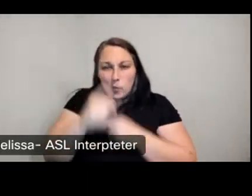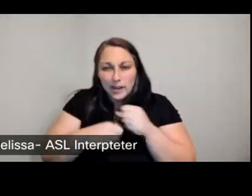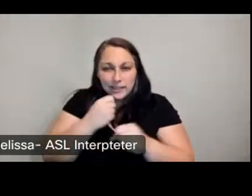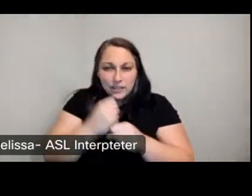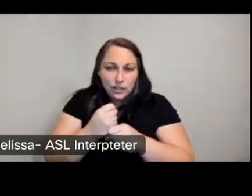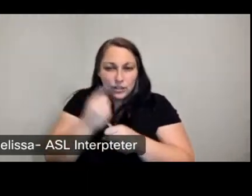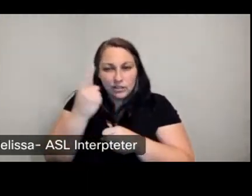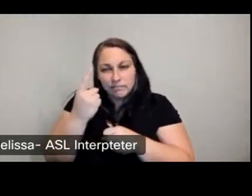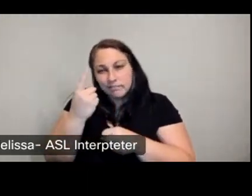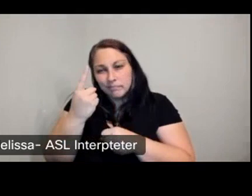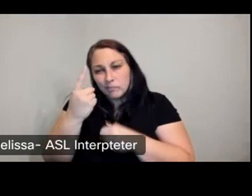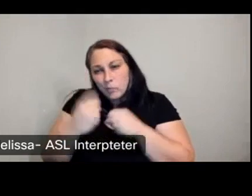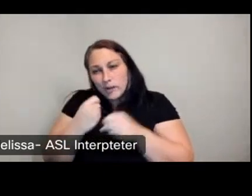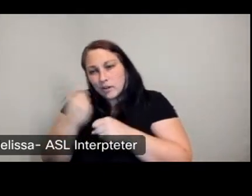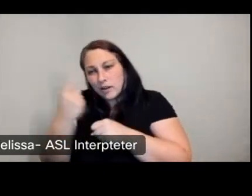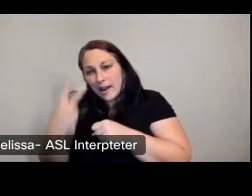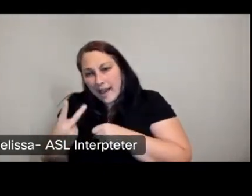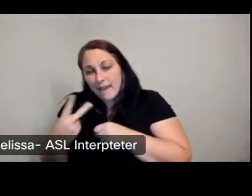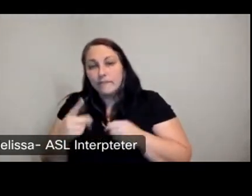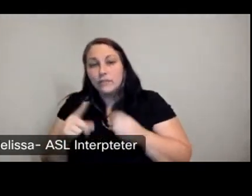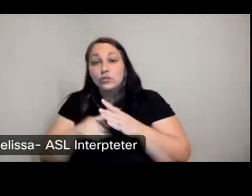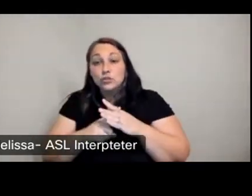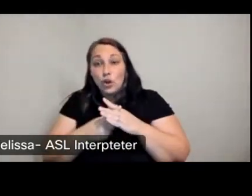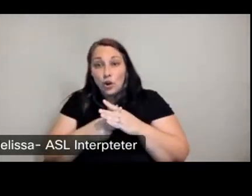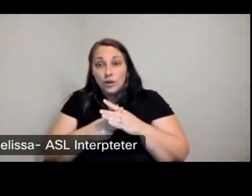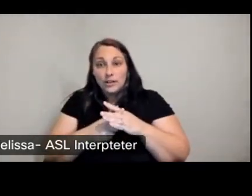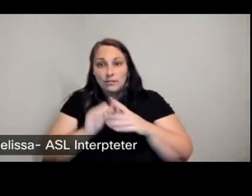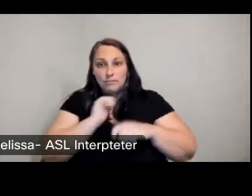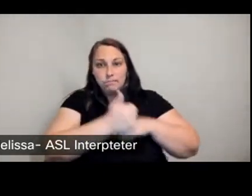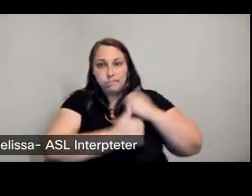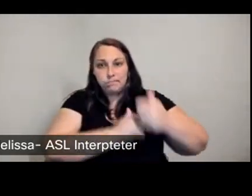putting the the those Ballers without talking to us and you guys weren't like knocking them all out